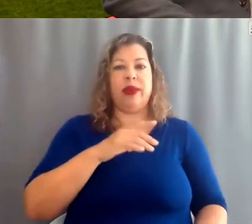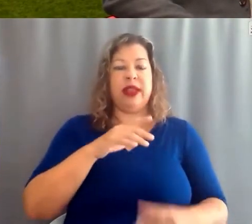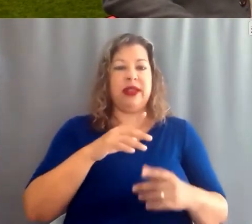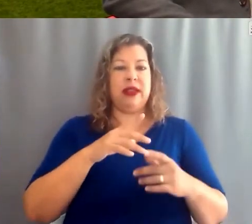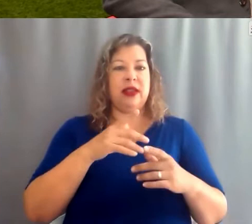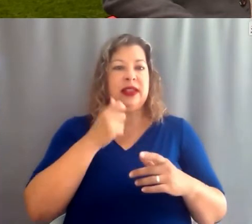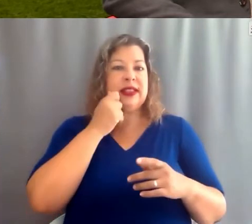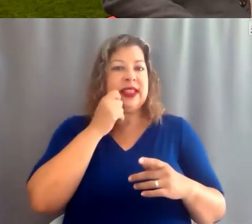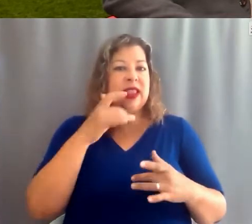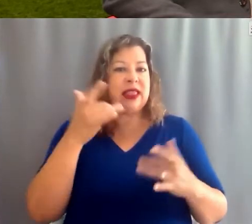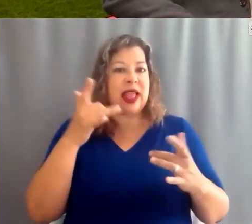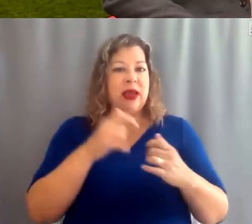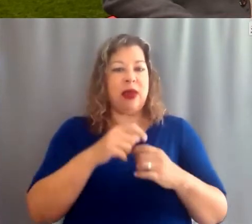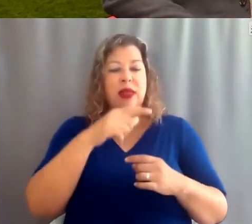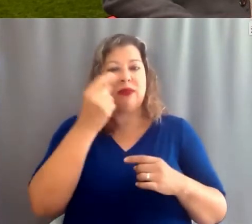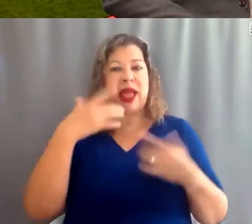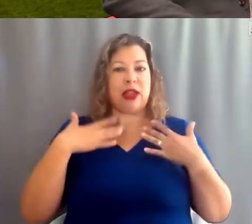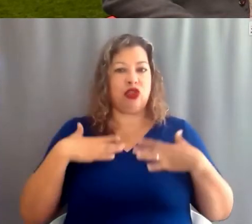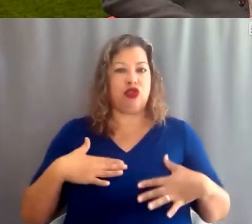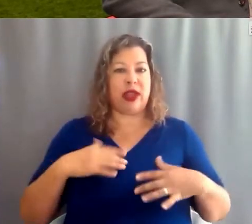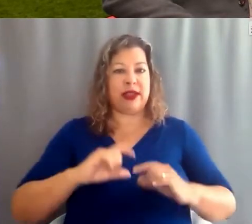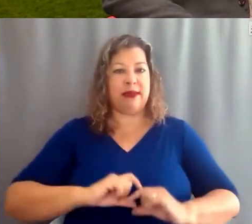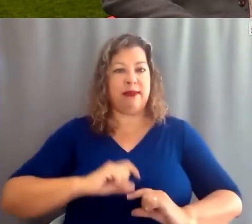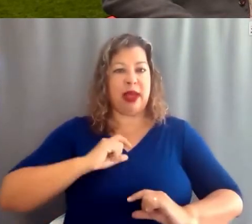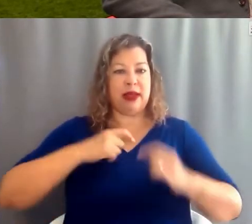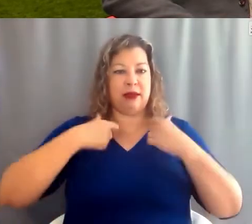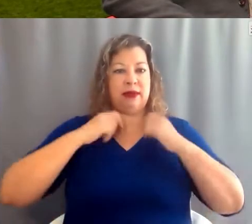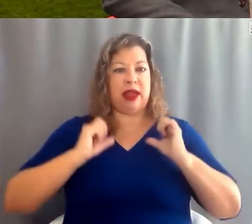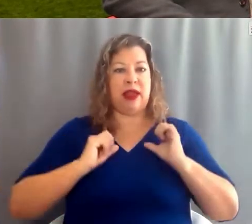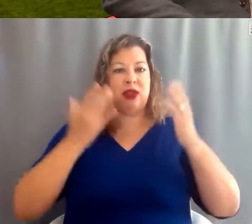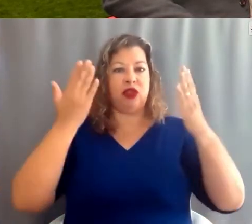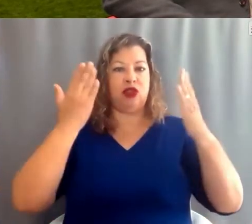And I have dark hair pulled back. Wearing round glasses.